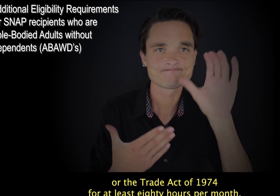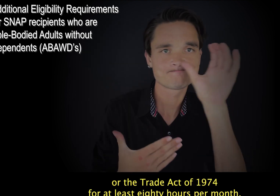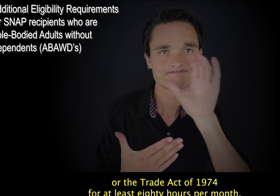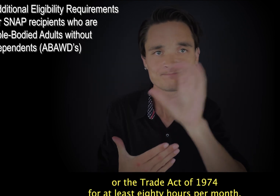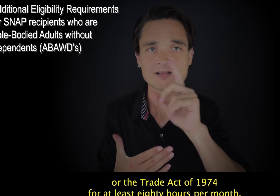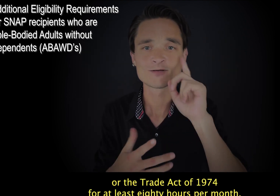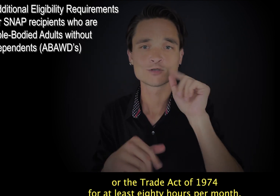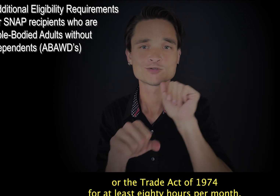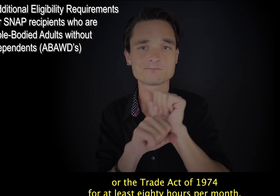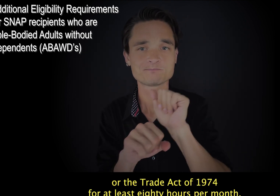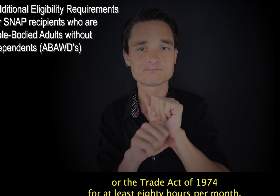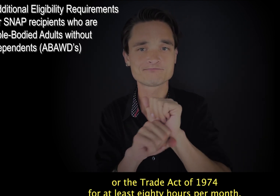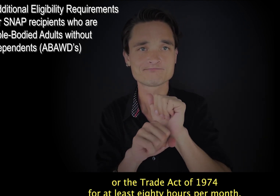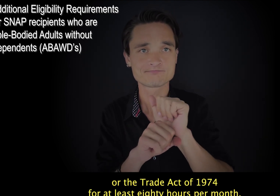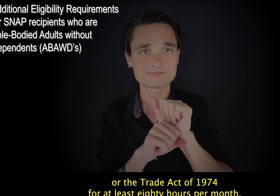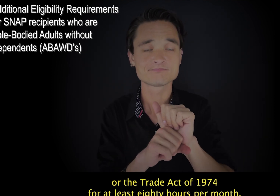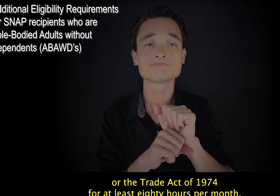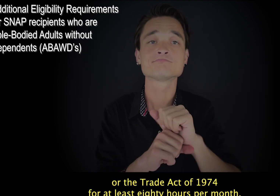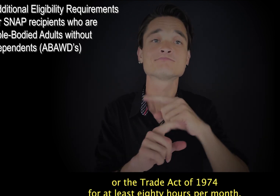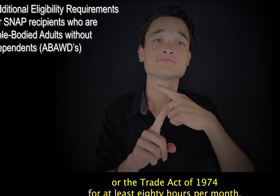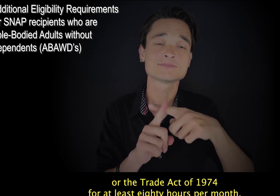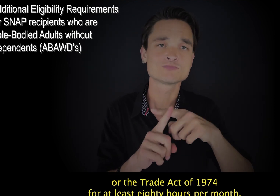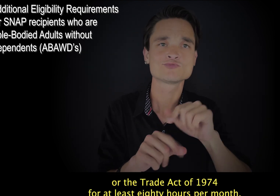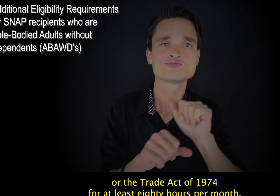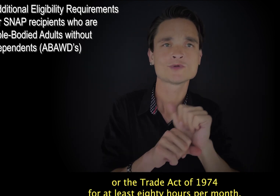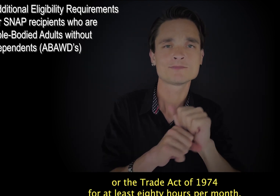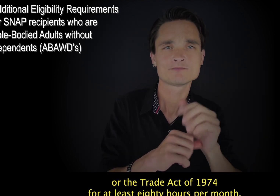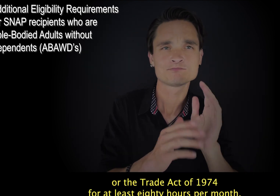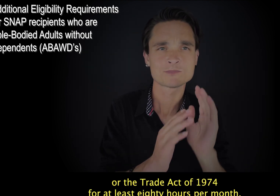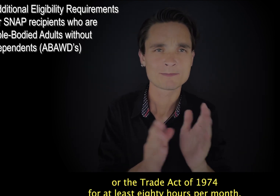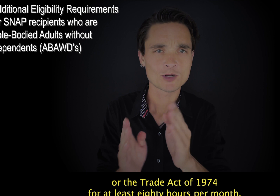or the Trade Act of 1974 for at least eighty hours per month,